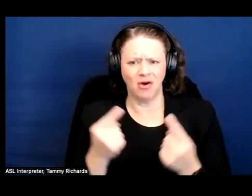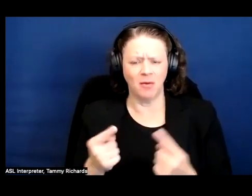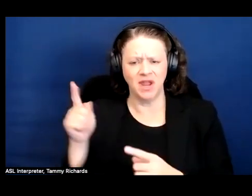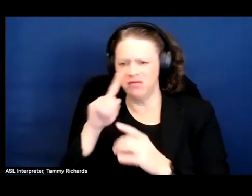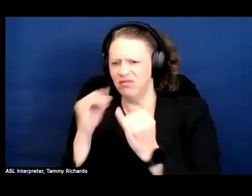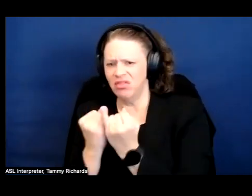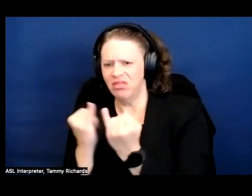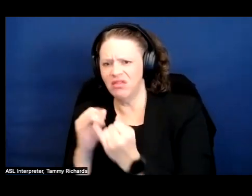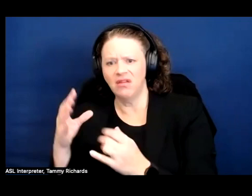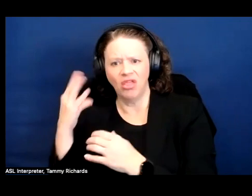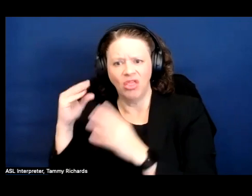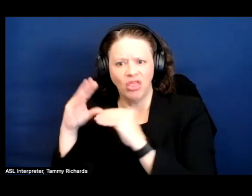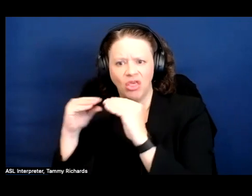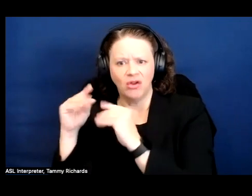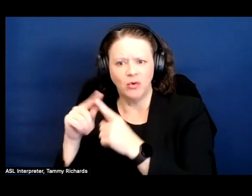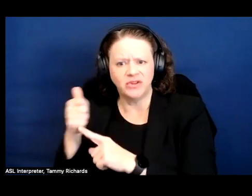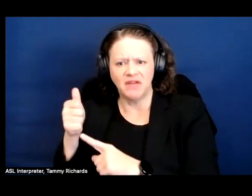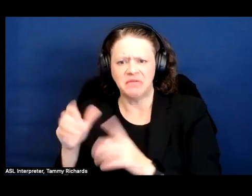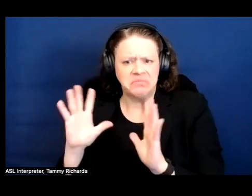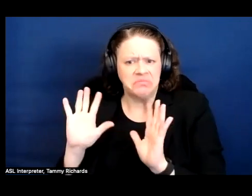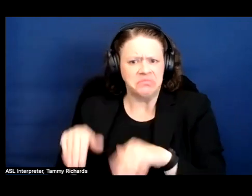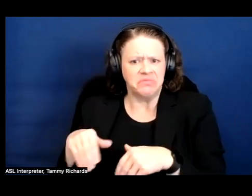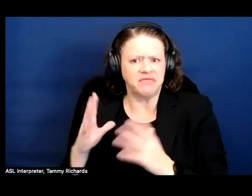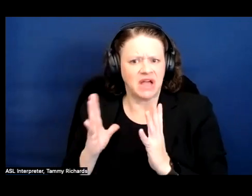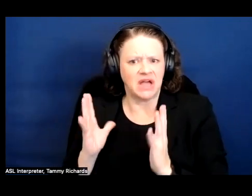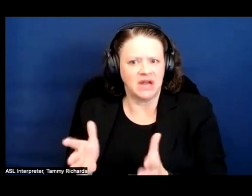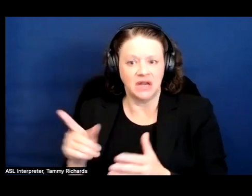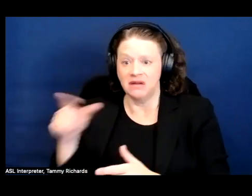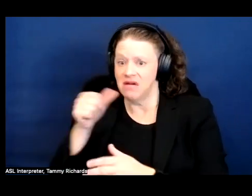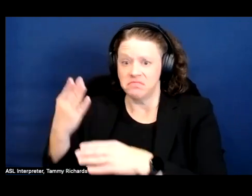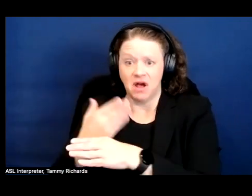cannot ask for additional rent or any other kind of fee,